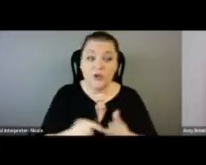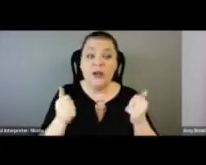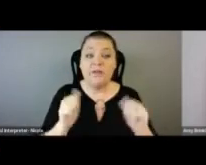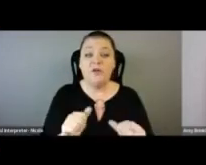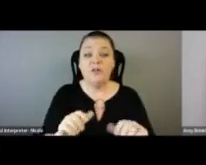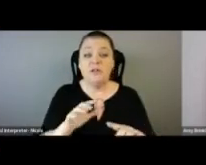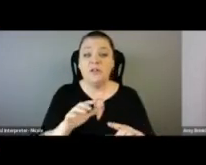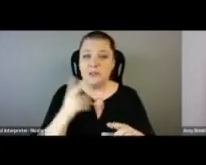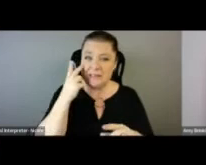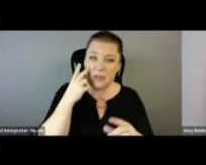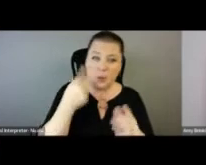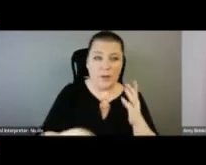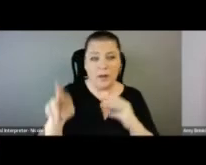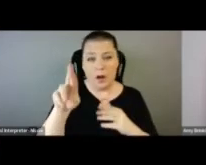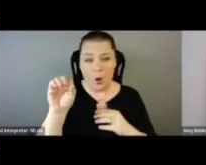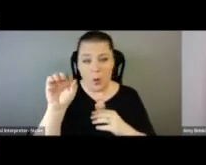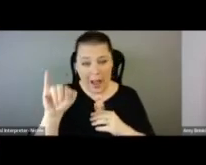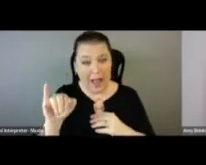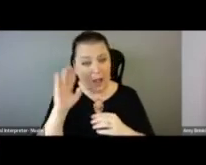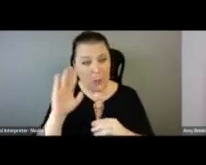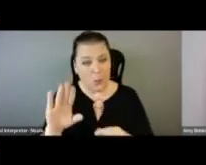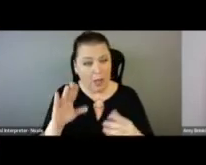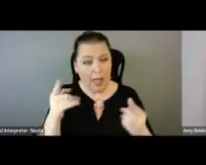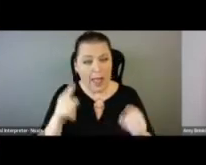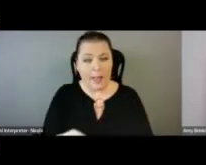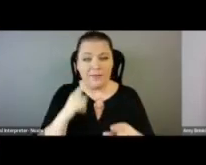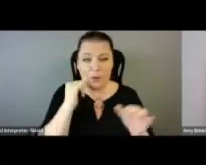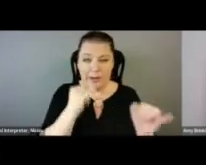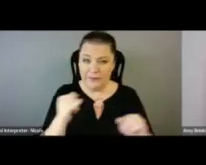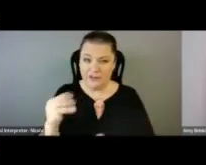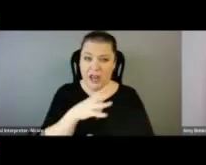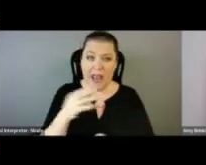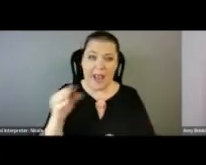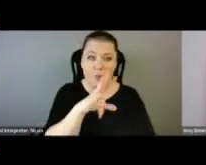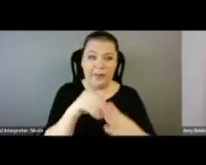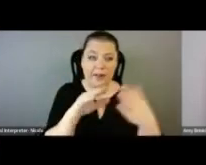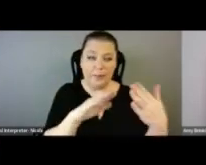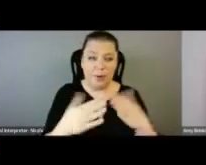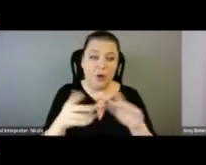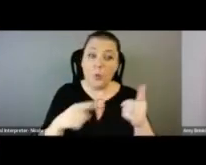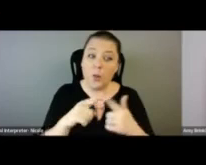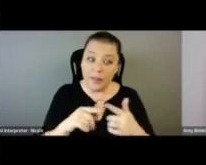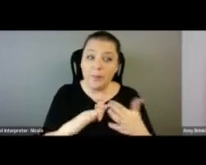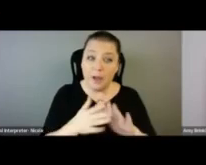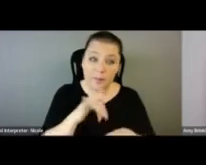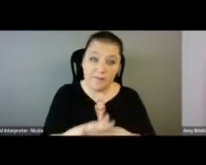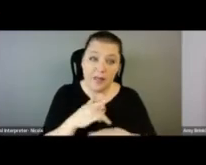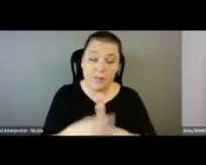individuals and communities when the dimensions recovery elements are available. So when we make